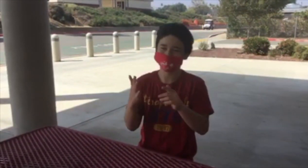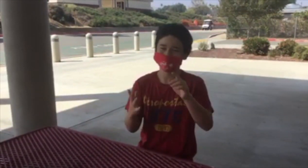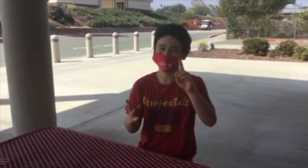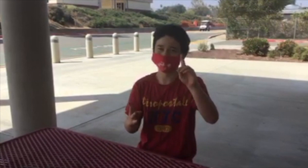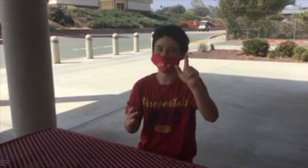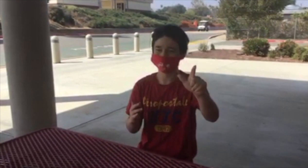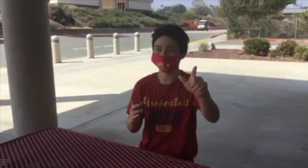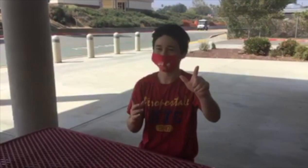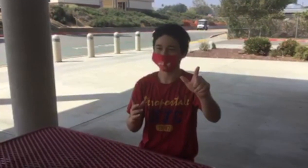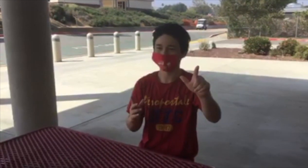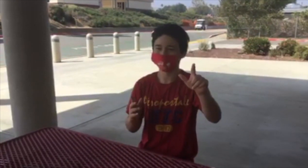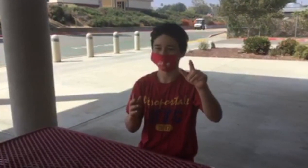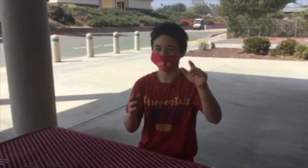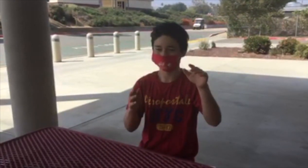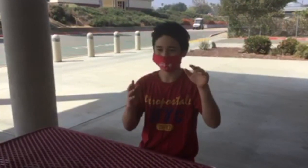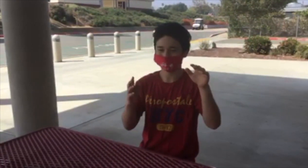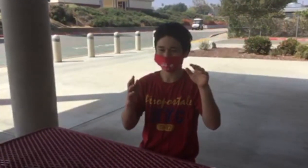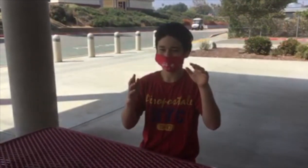My favorite part would distance learning.